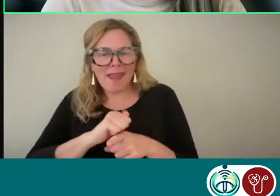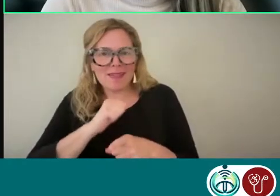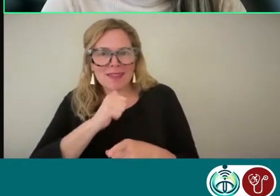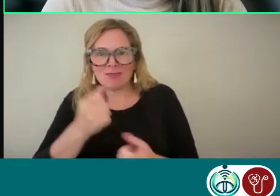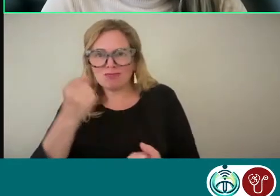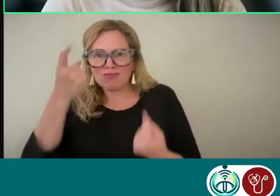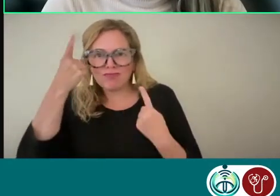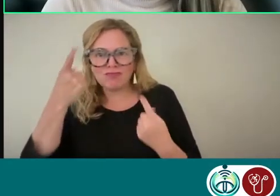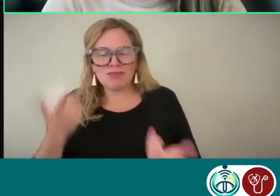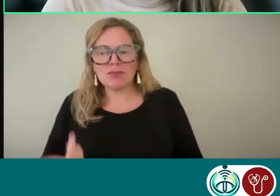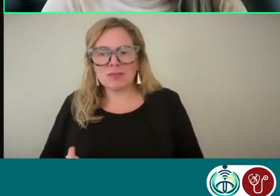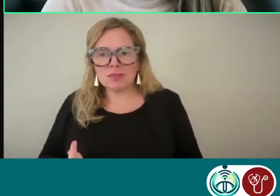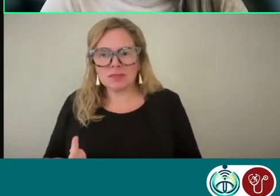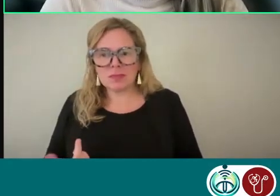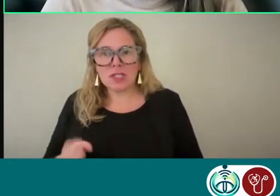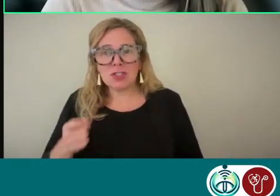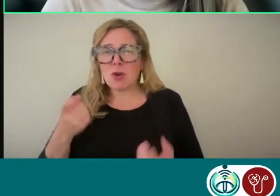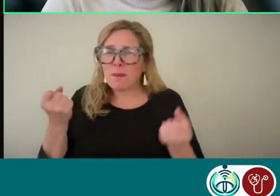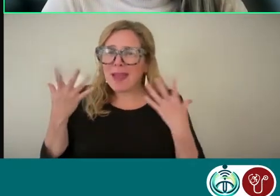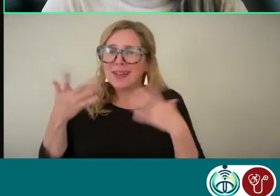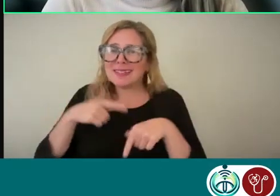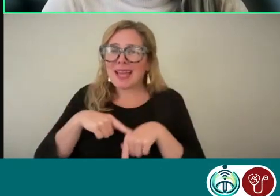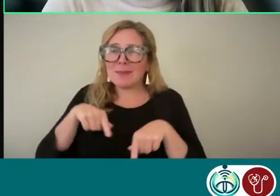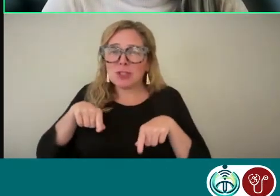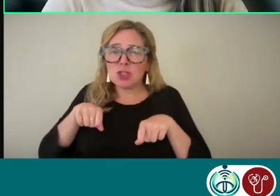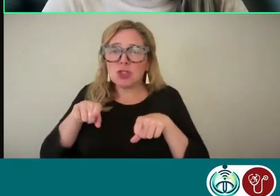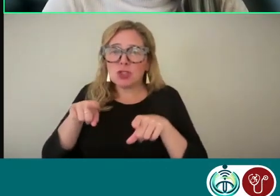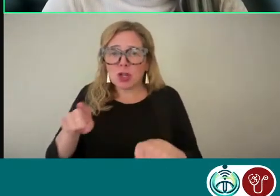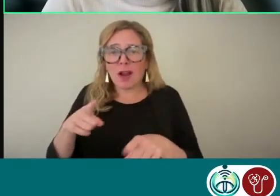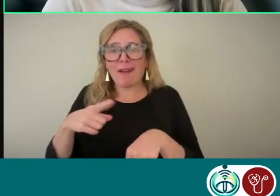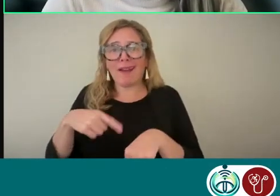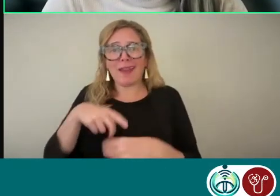when they're in the patient room. Poor mental health comes due to